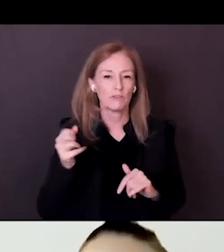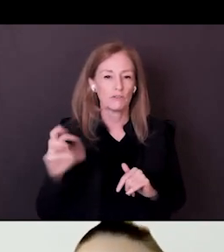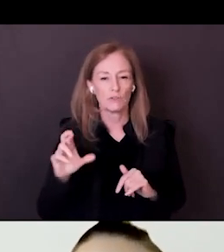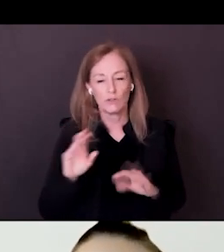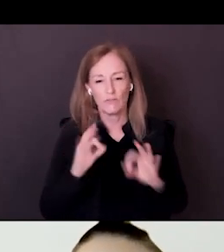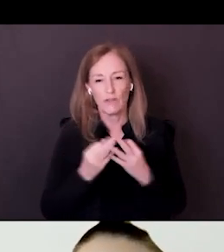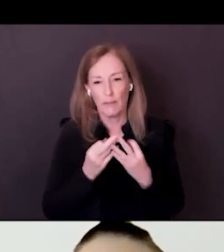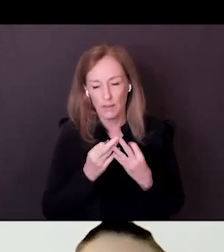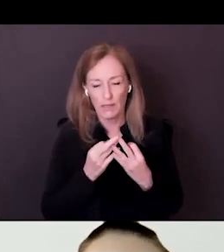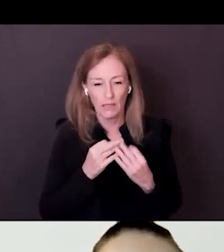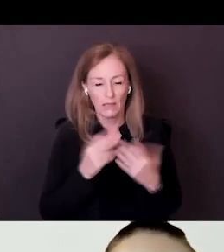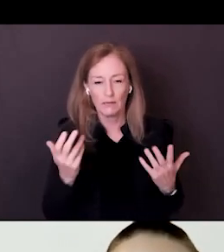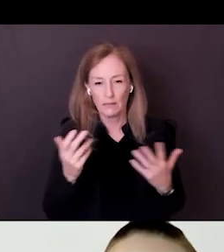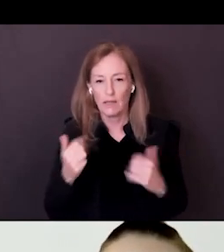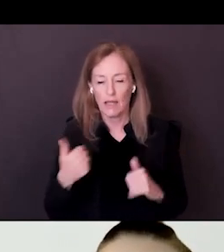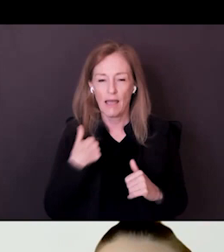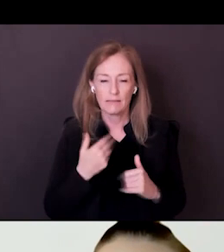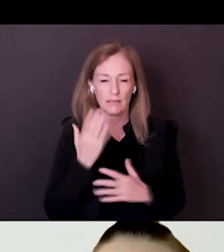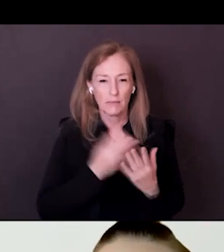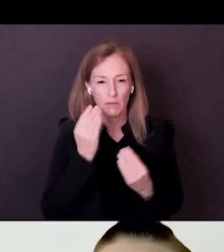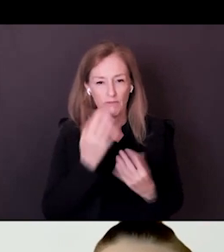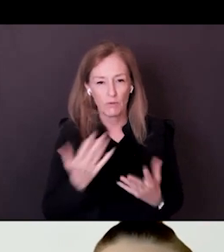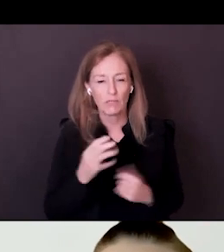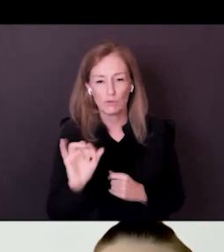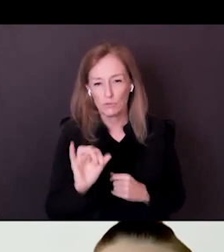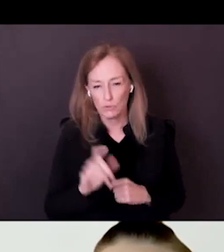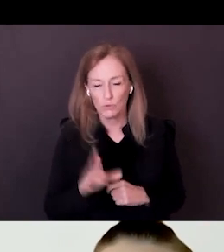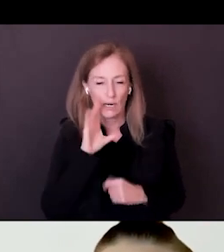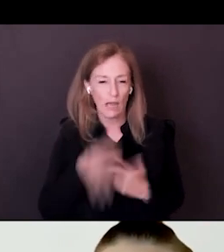THOSE UP AND THROW THEM IN THE CHAT. >> GREAT. THANK YOU SO MUCH. THANK YOU,